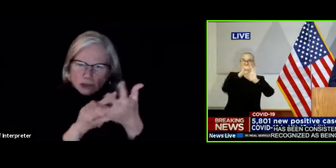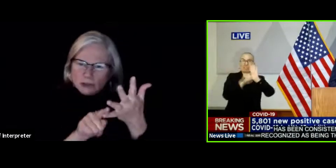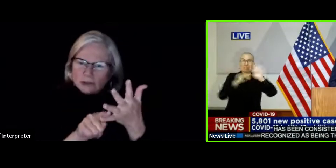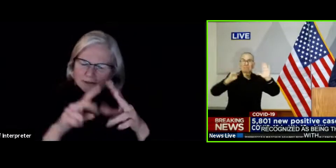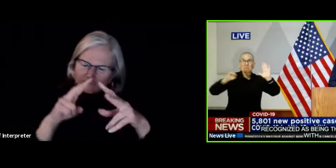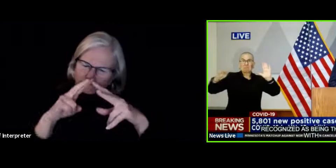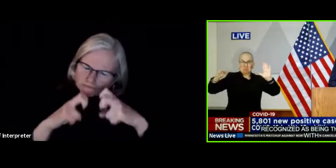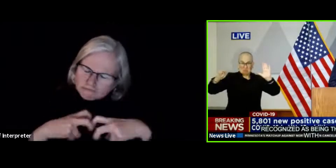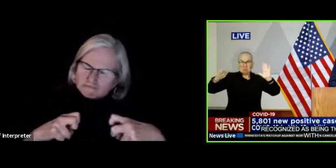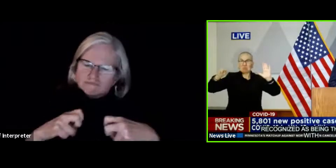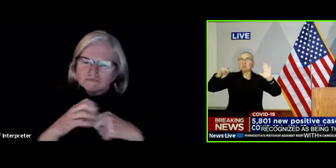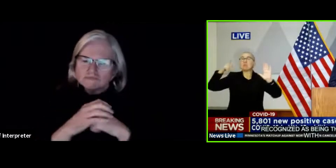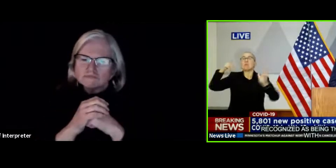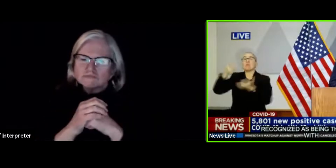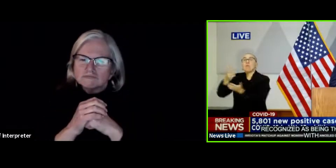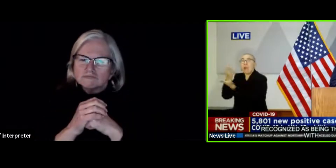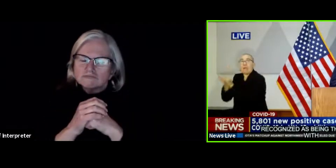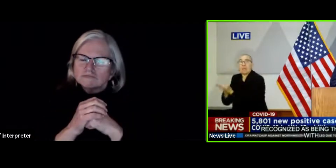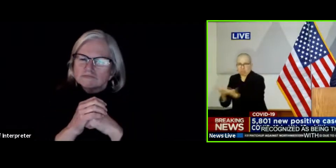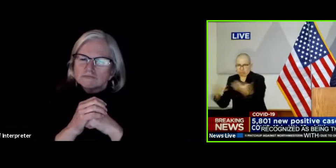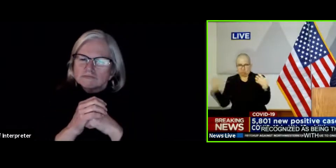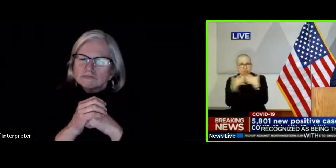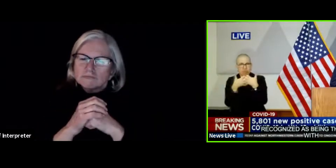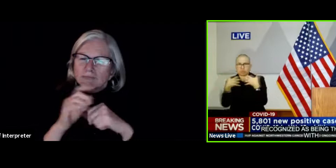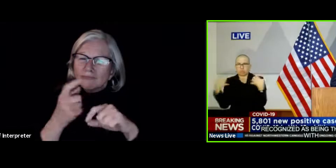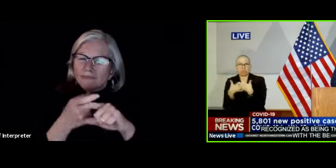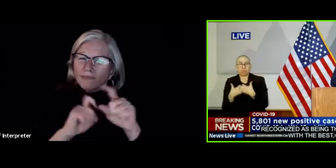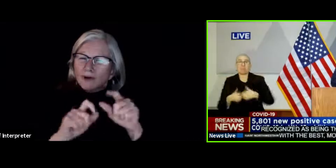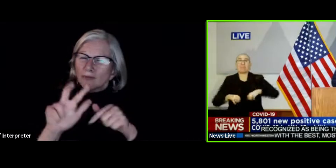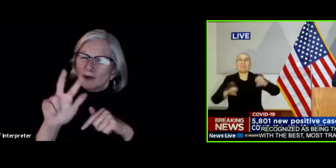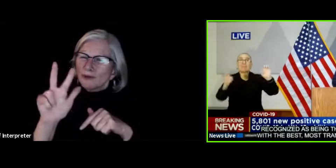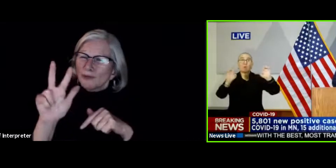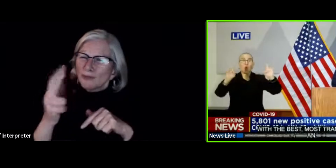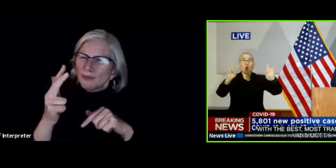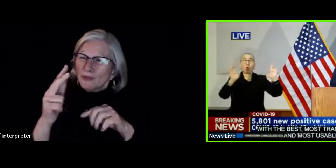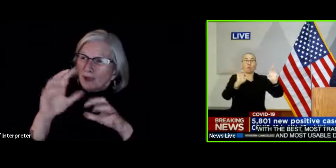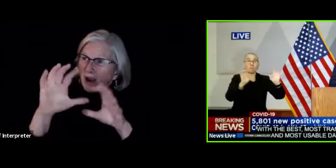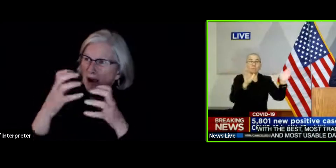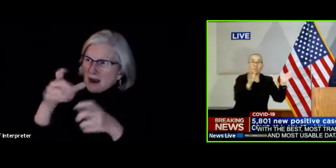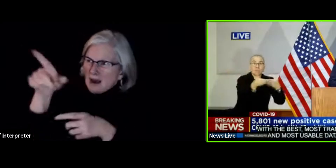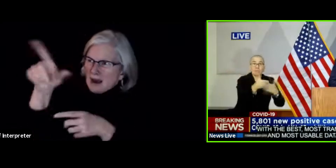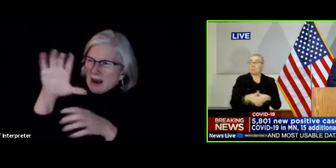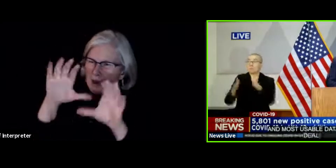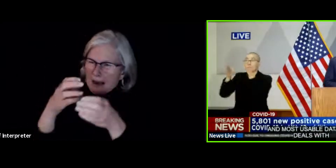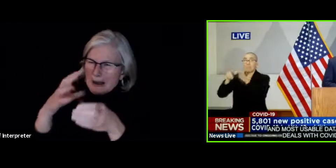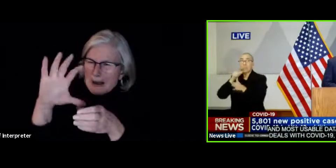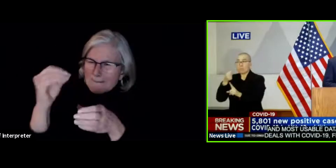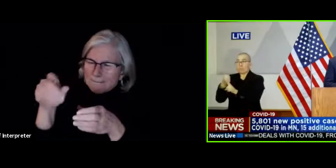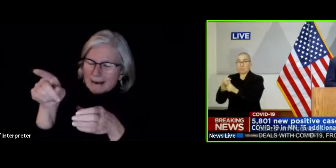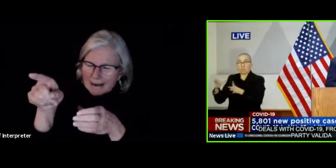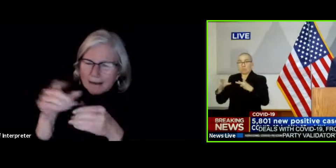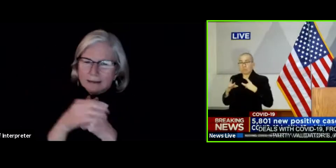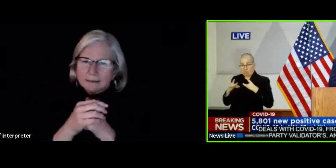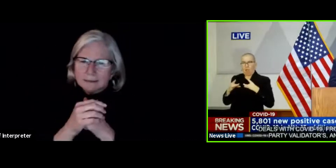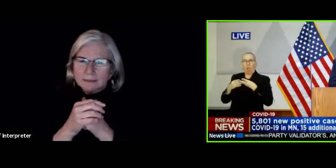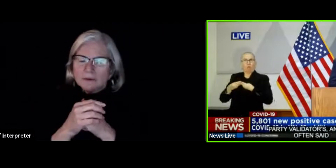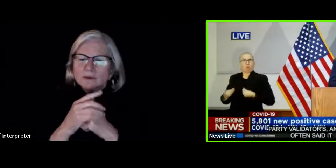WITH EMERGENCY ROOM FOLKS, PEOPLE WHO HAVE EXPERIENCED COVID OR MINNESOTA DEPARTMENT OF HEALTH E THEY'RE NOT HERE VALIDATING MY